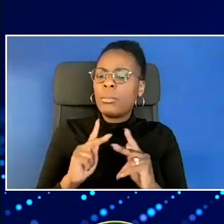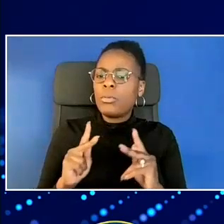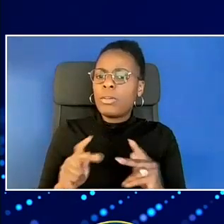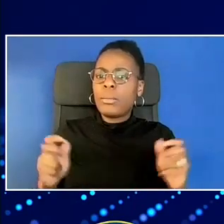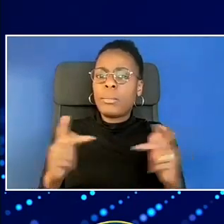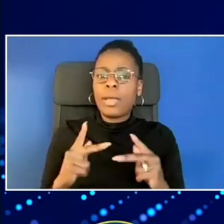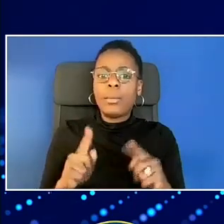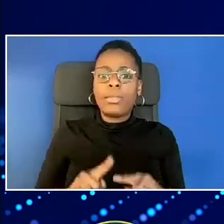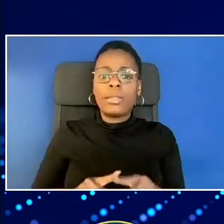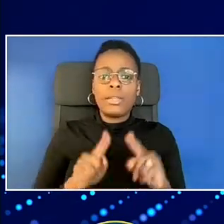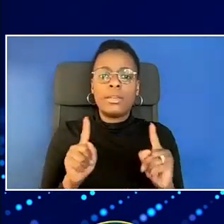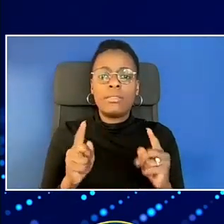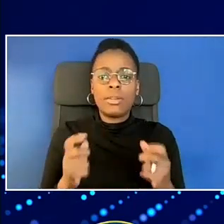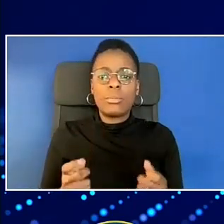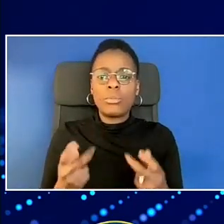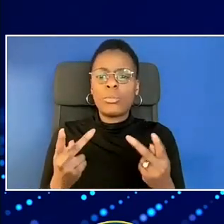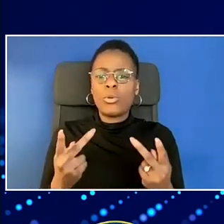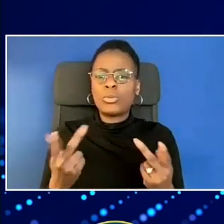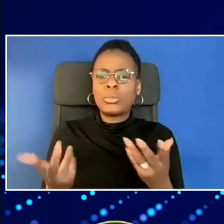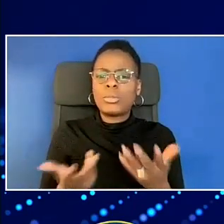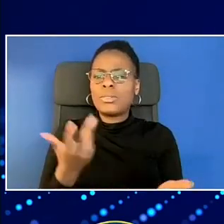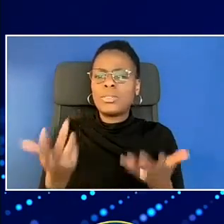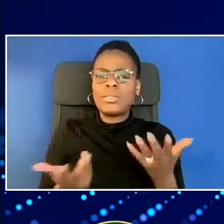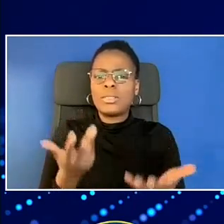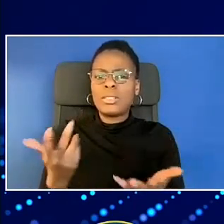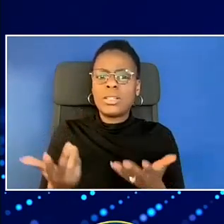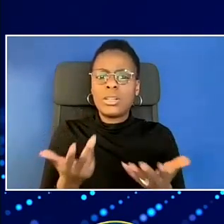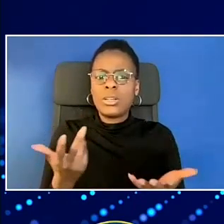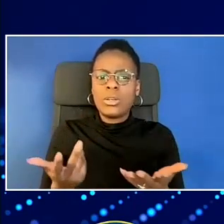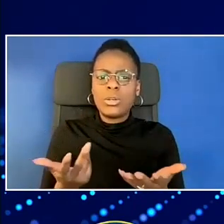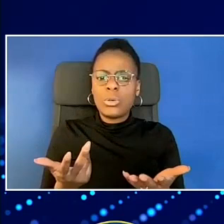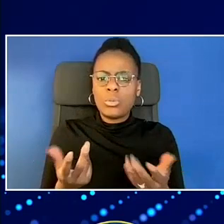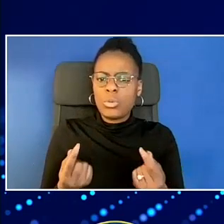what's sort of- how do we think about the end game here in general?